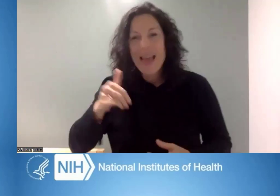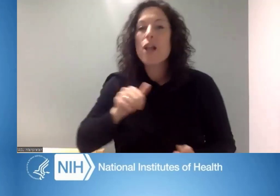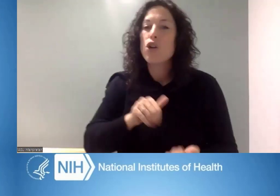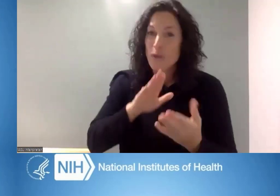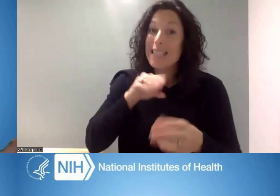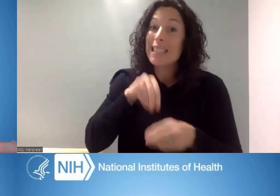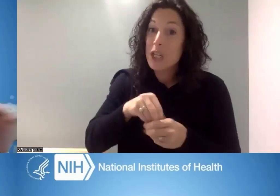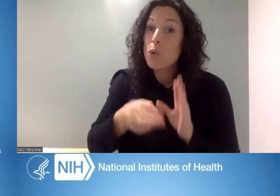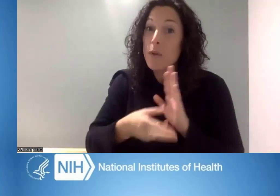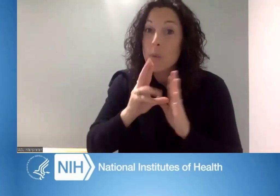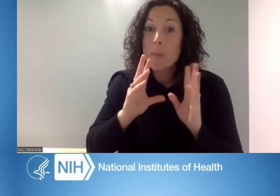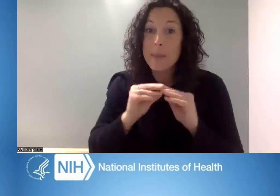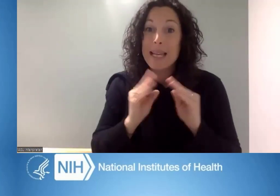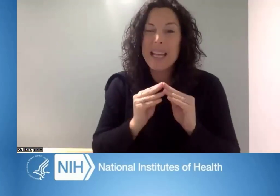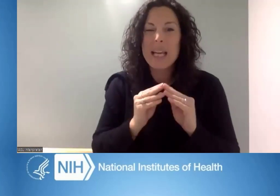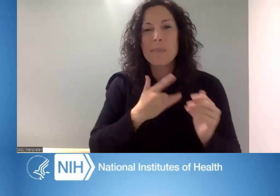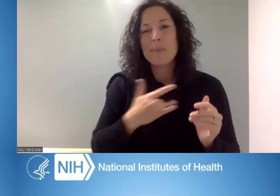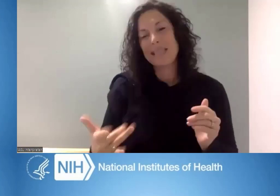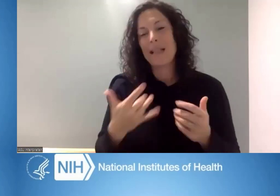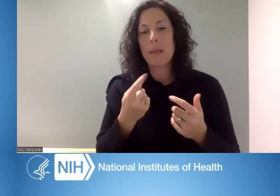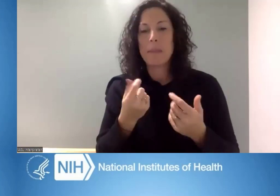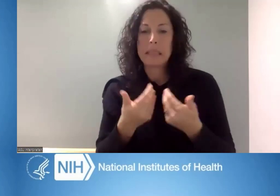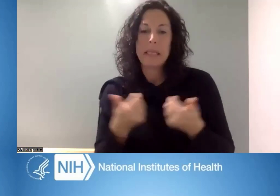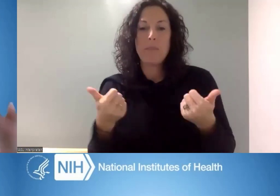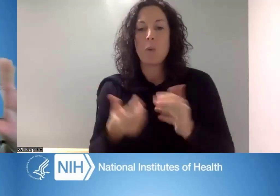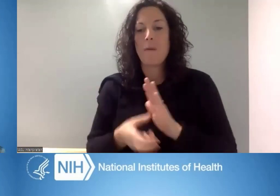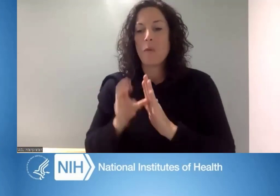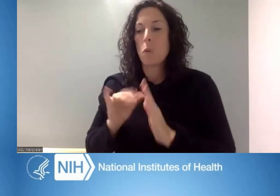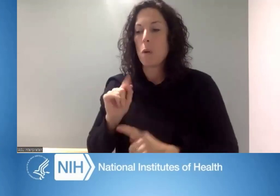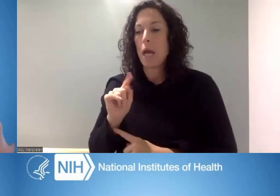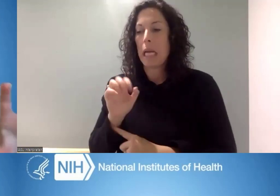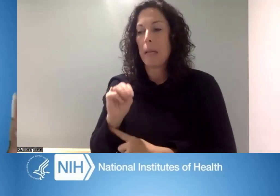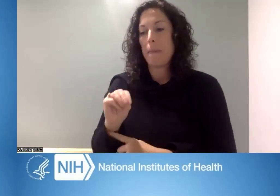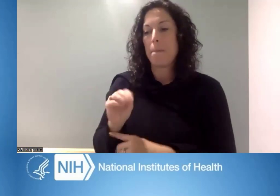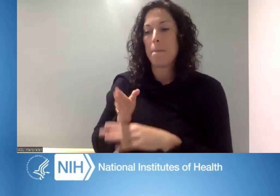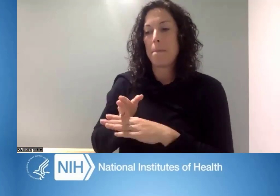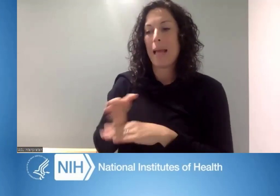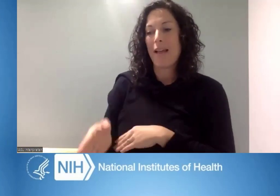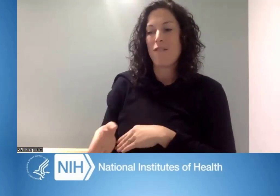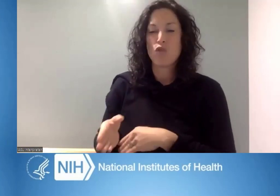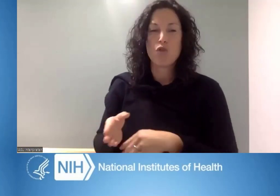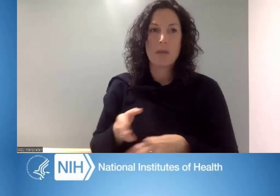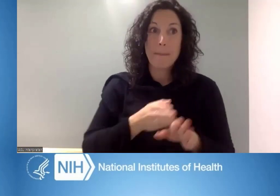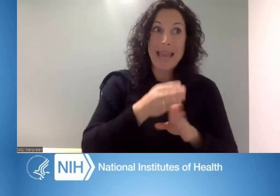just usually as a separate review item after the main review has been conducted.